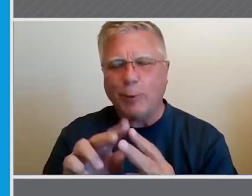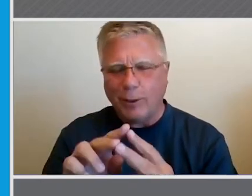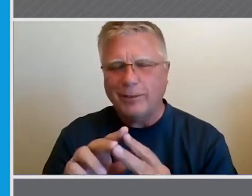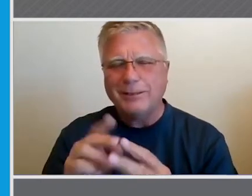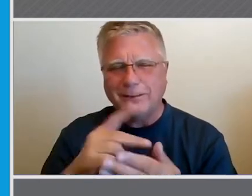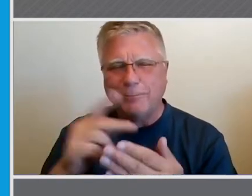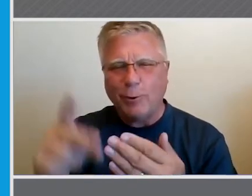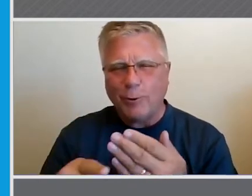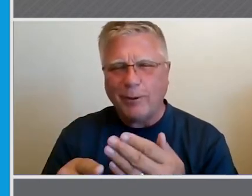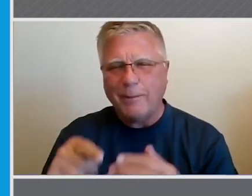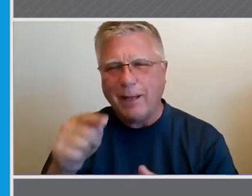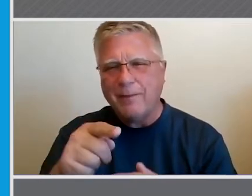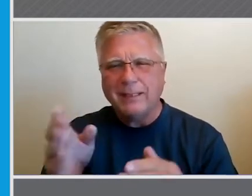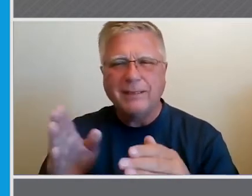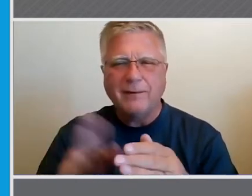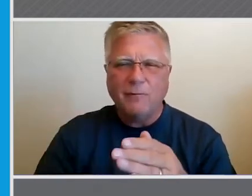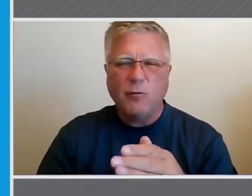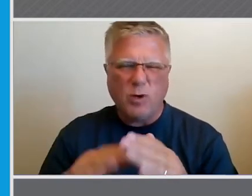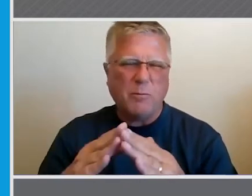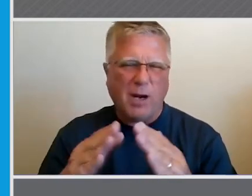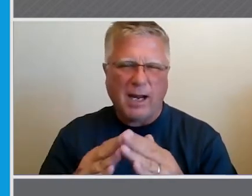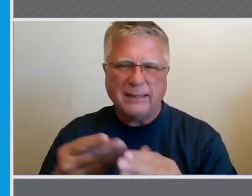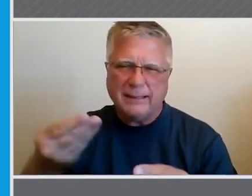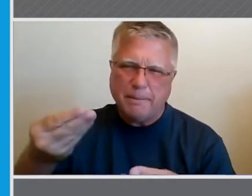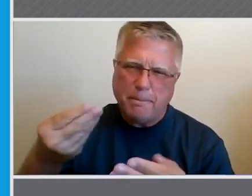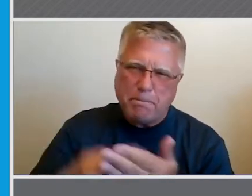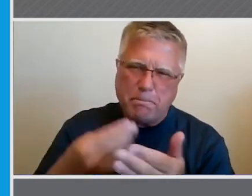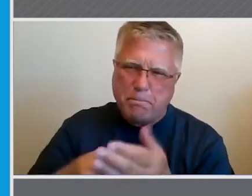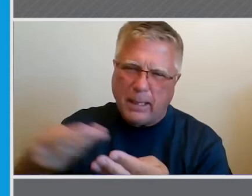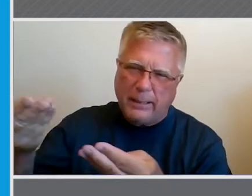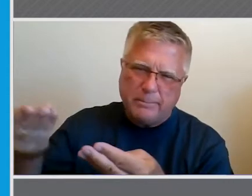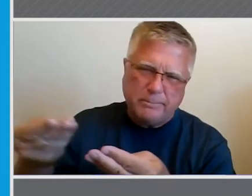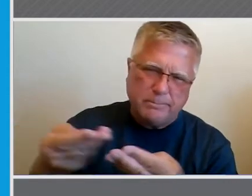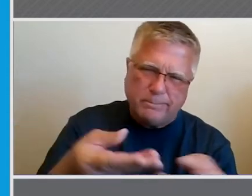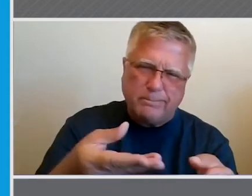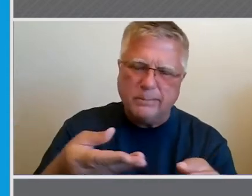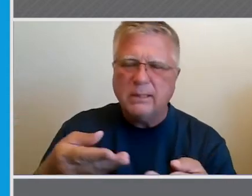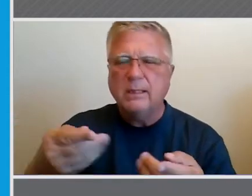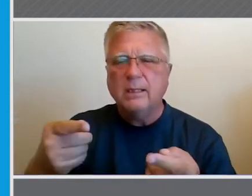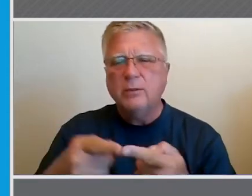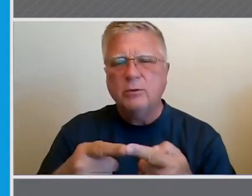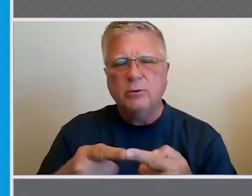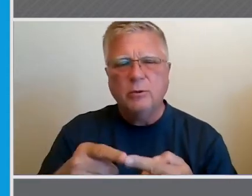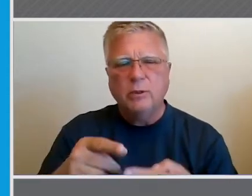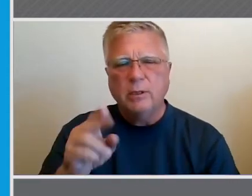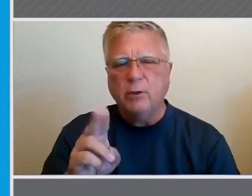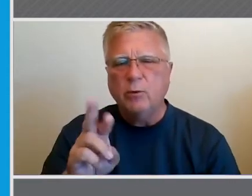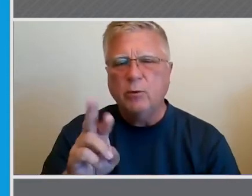the affordable housing funding stream that goes to the URL for housing programs.